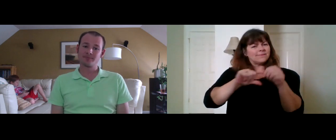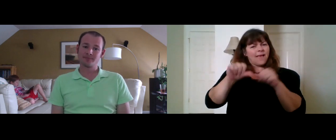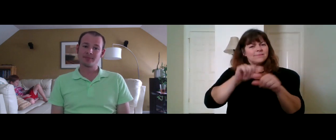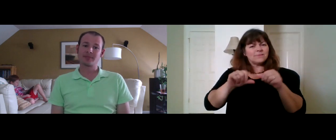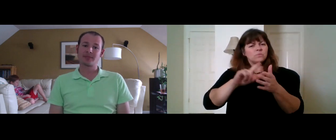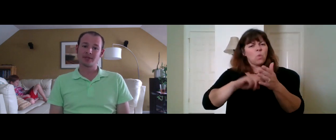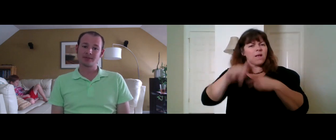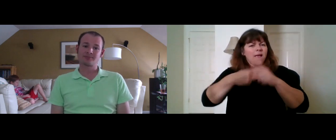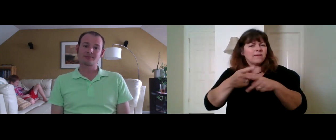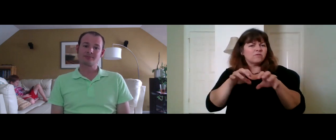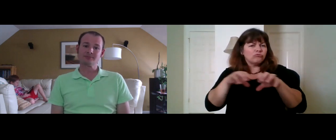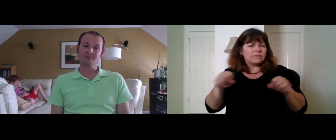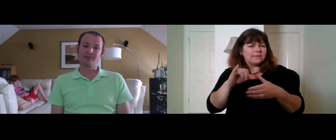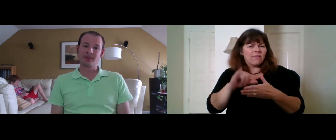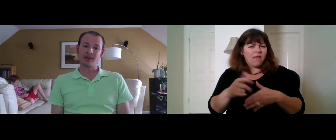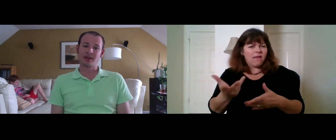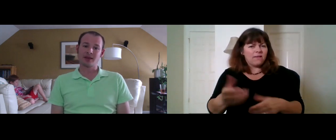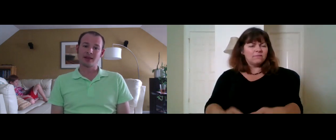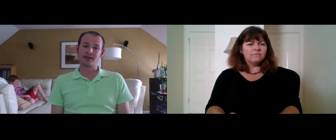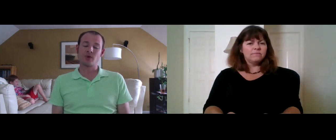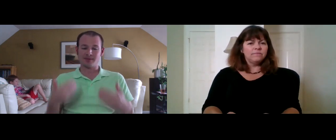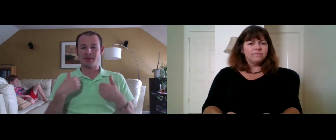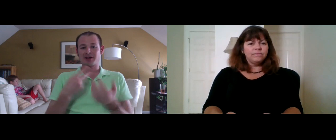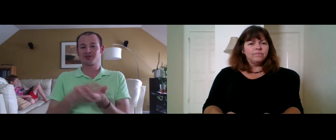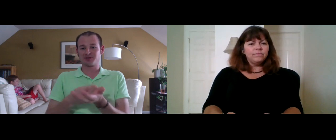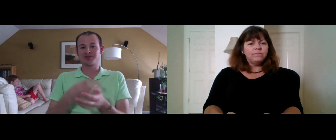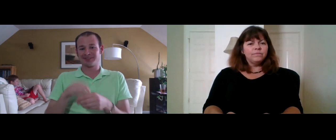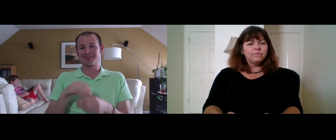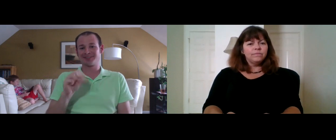Soil scientist, what kind of degree do you have for that?